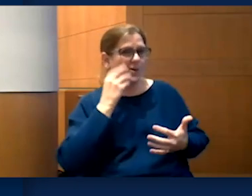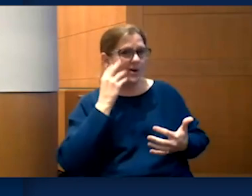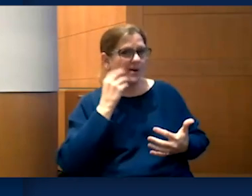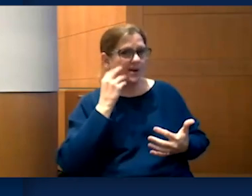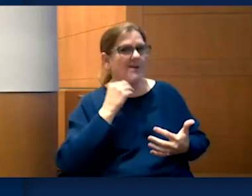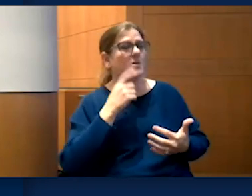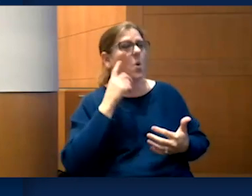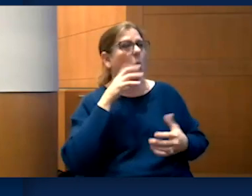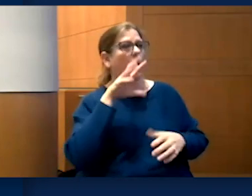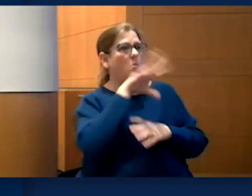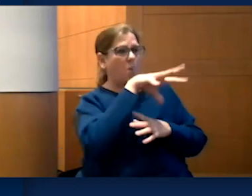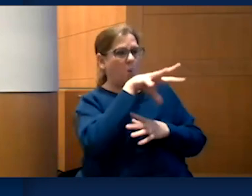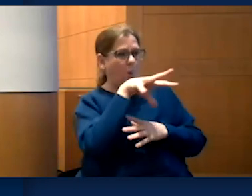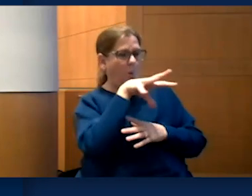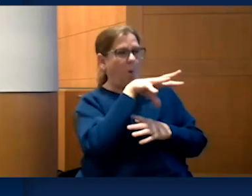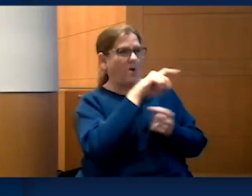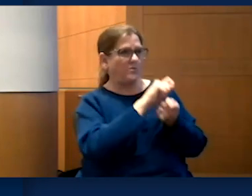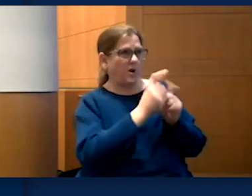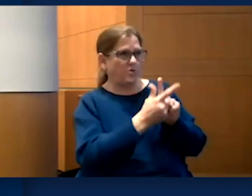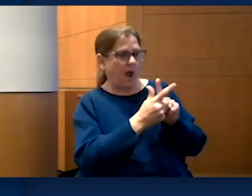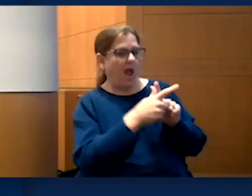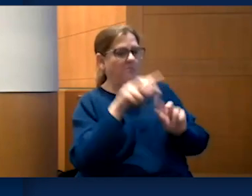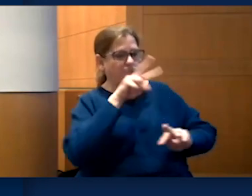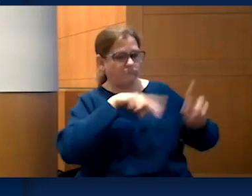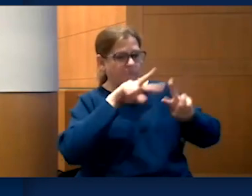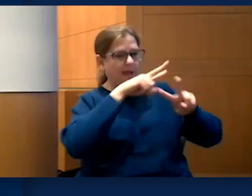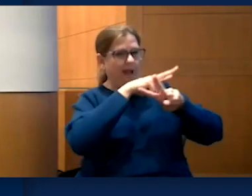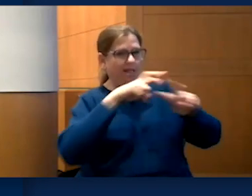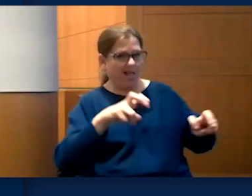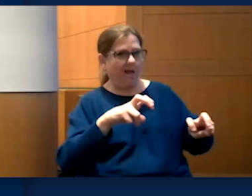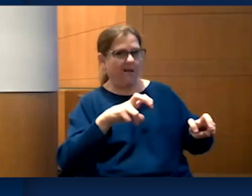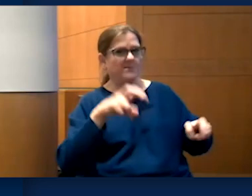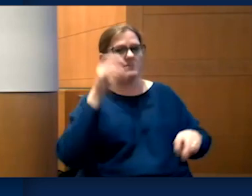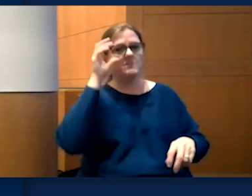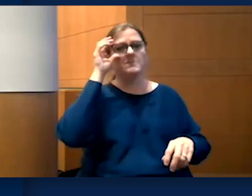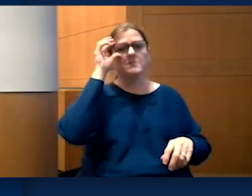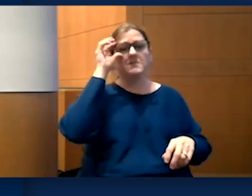either by phone or by Zoom, whatever is comfortable for them, about cervical cancer screening experiences that will be recorded, transcribed, and analyzed for thematic content. There is an incentive. We do offer women some money to be able to do this. We know their time is valuable. And we will discuss with a community partner afterwards the procedures for women who tested positive for HPV on how to get them the secondary help they need